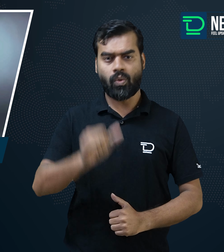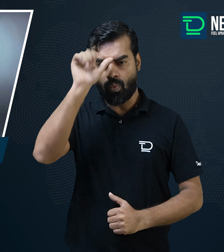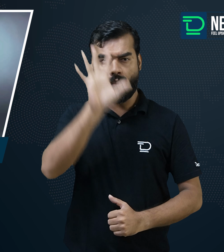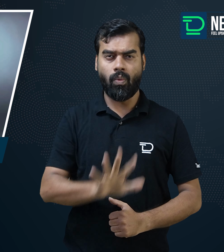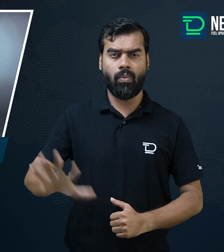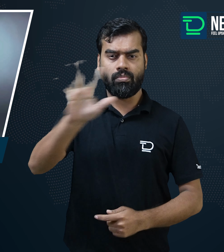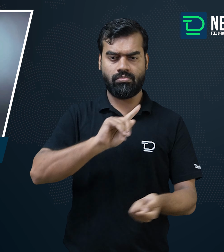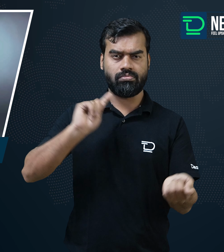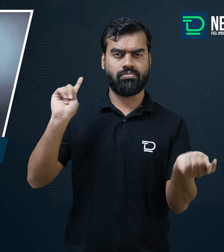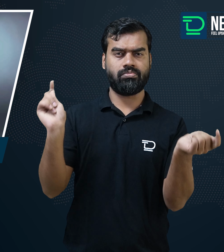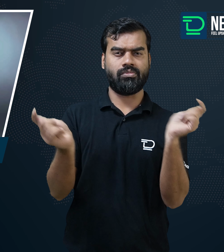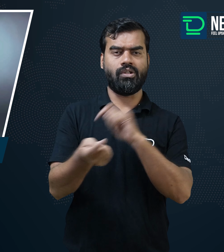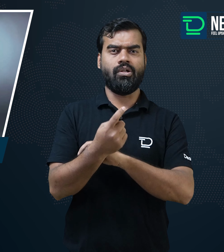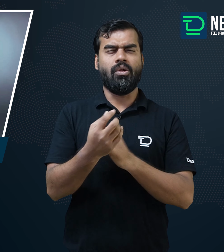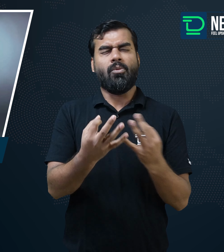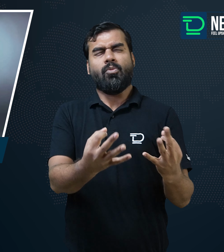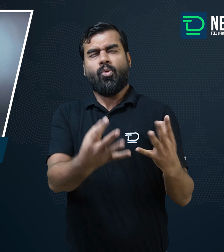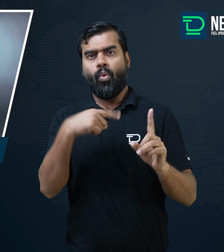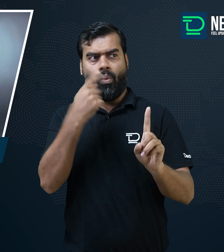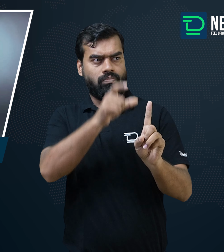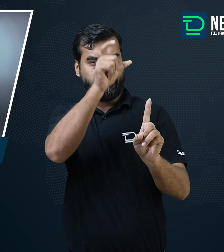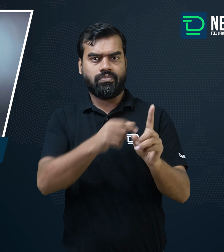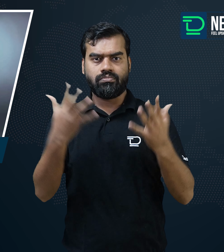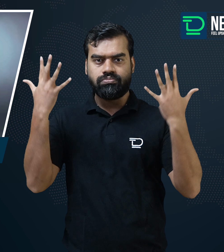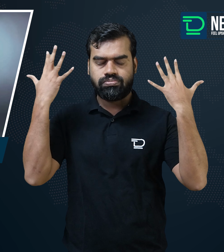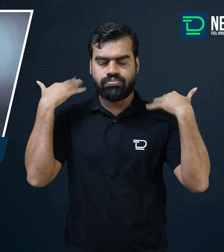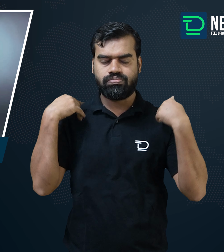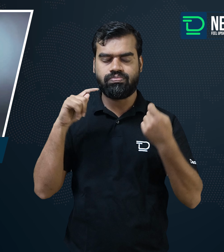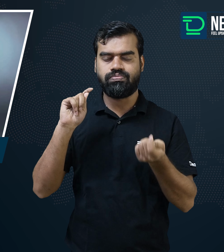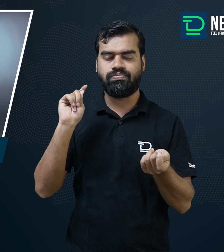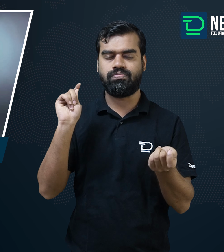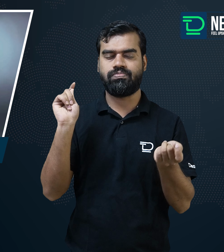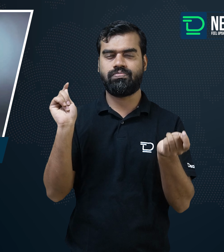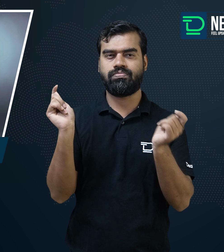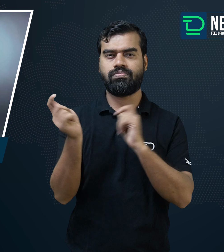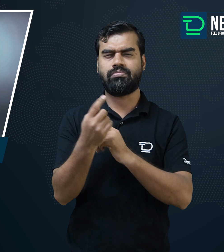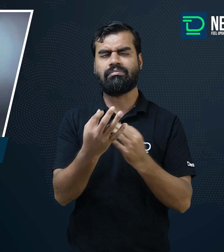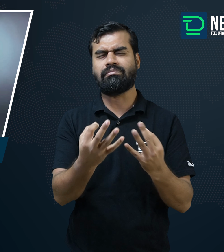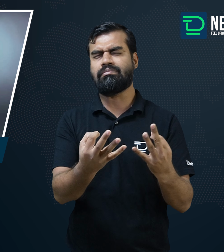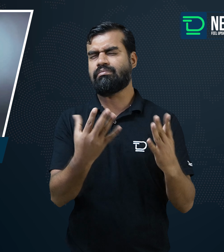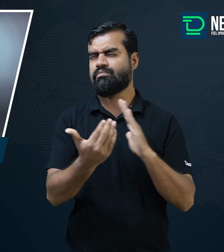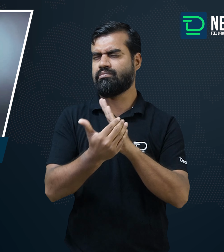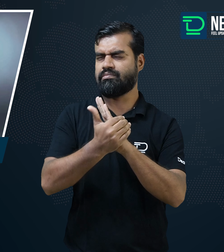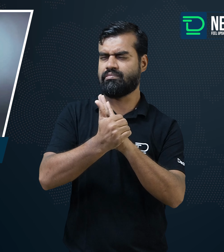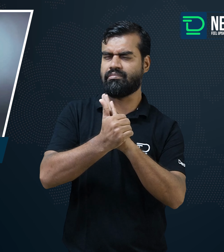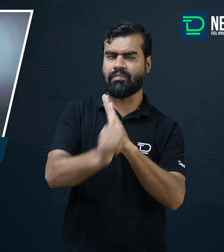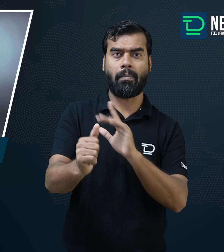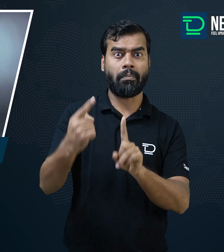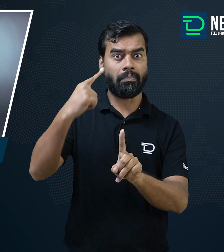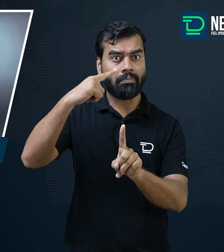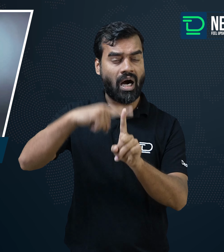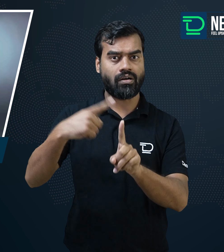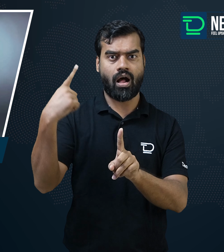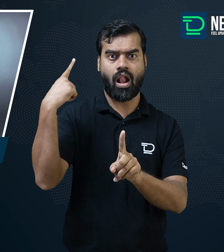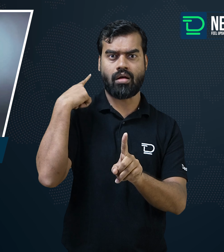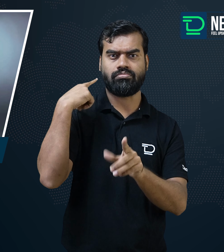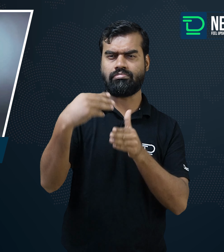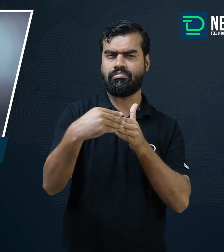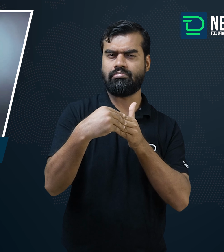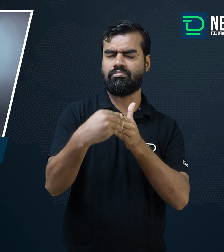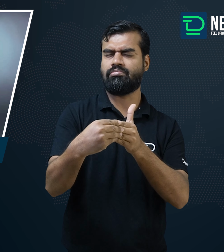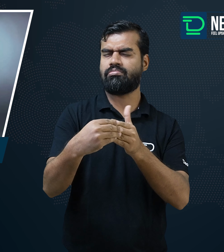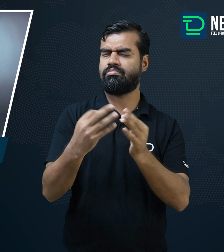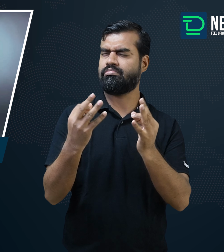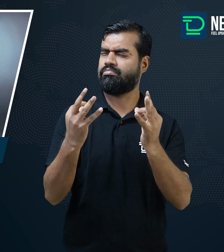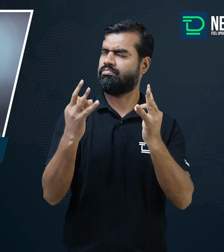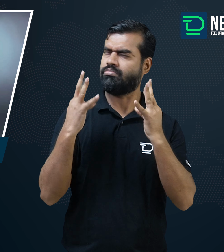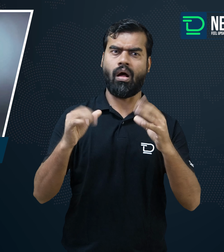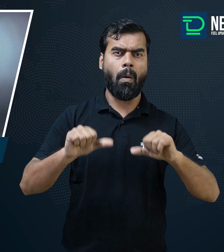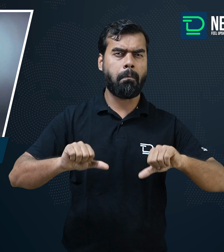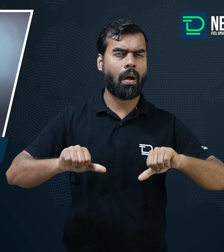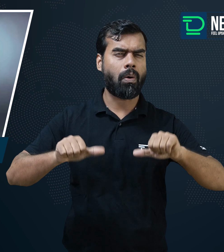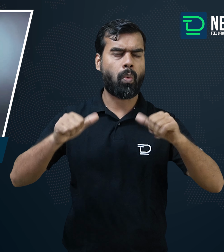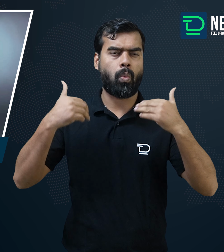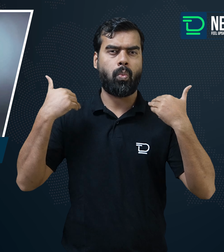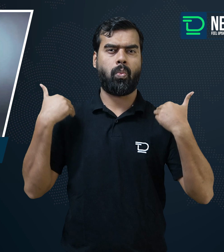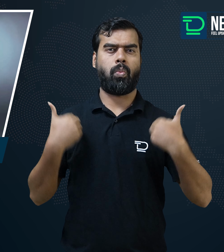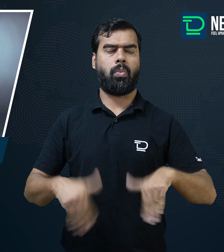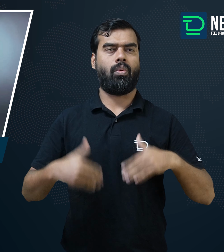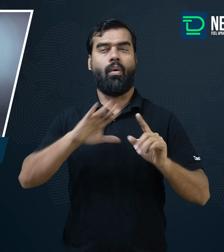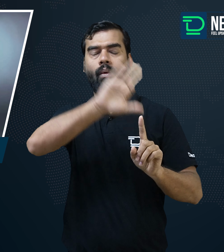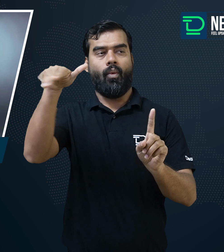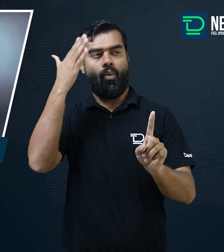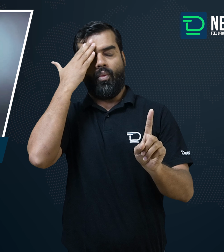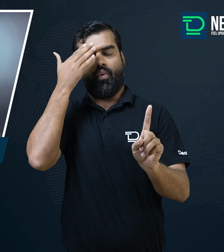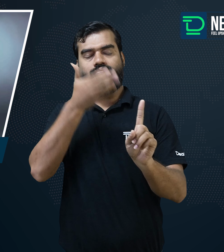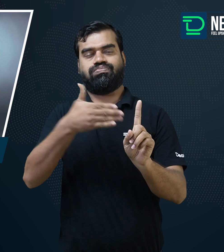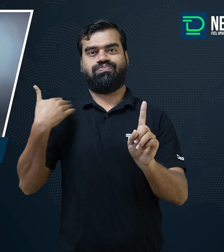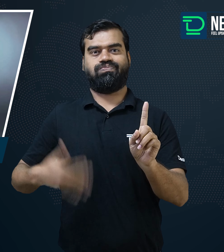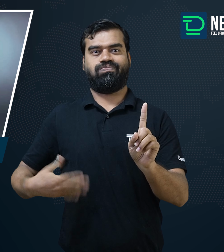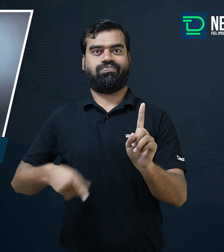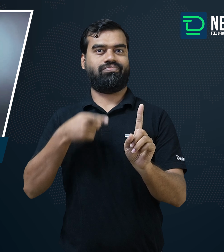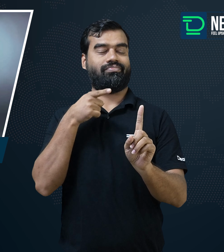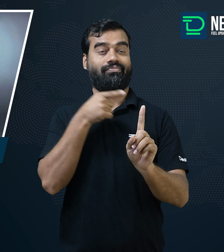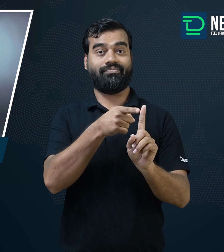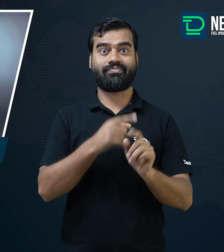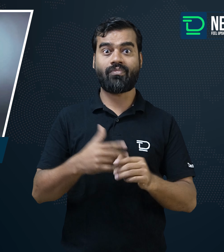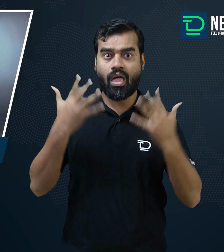Mahendra Singh Dhoni is known for his successful leadership and skills on the Indian cricket field.